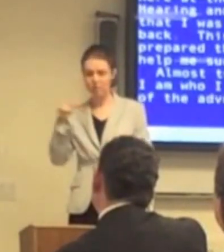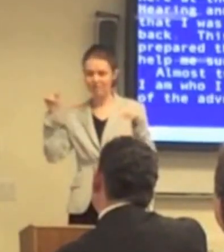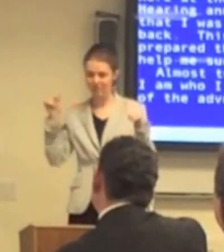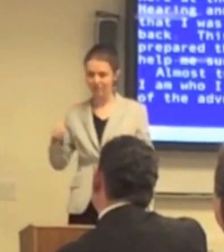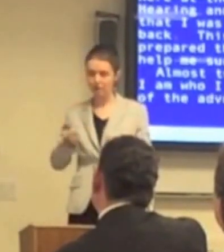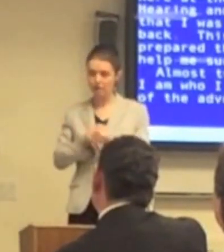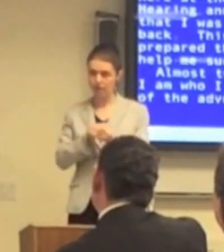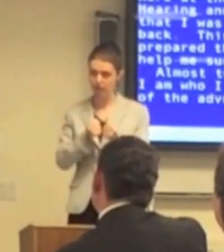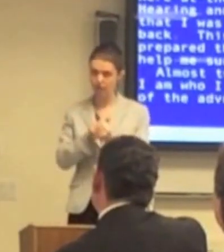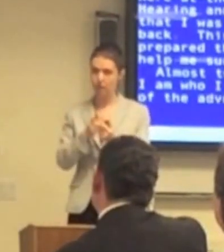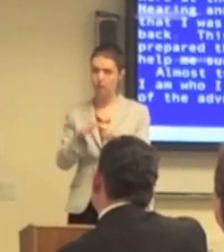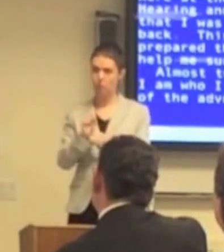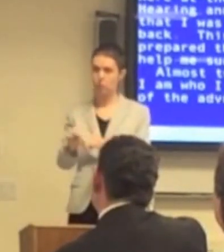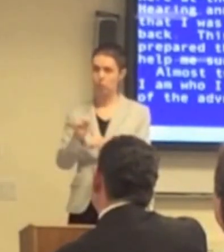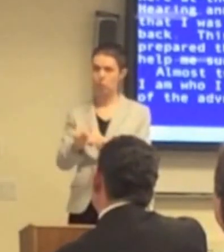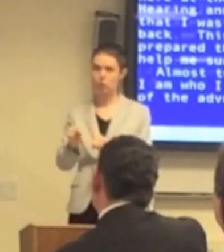and efforts of people like you.